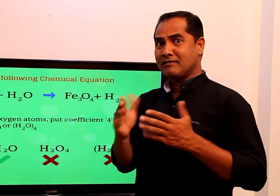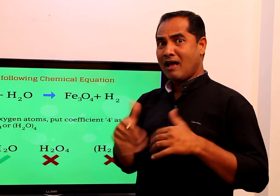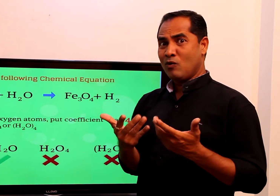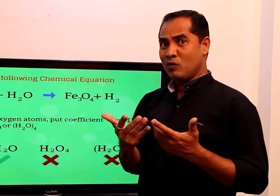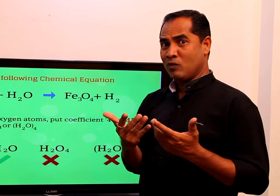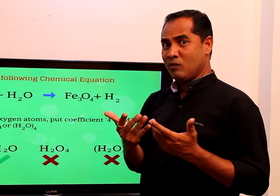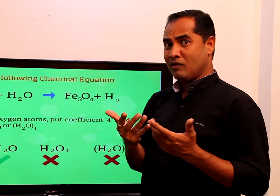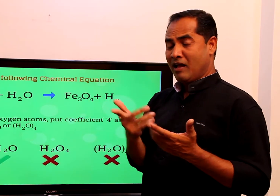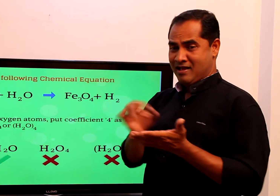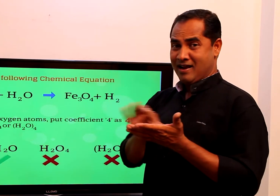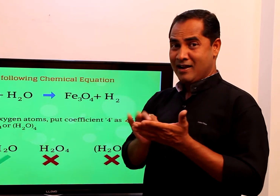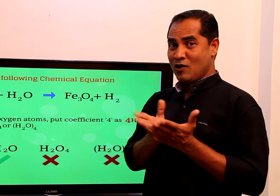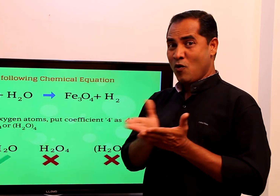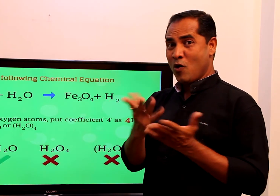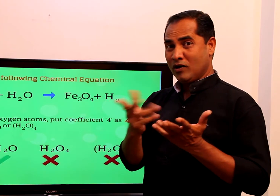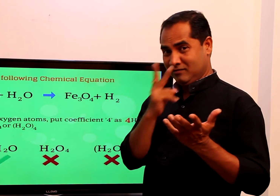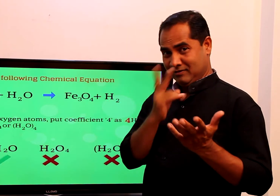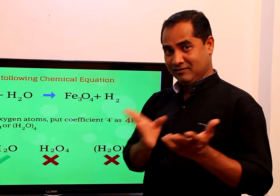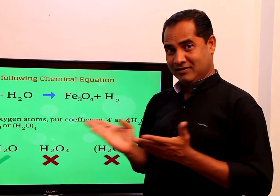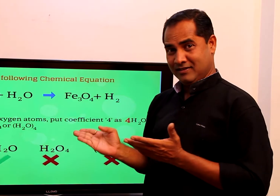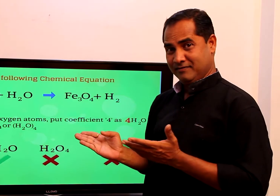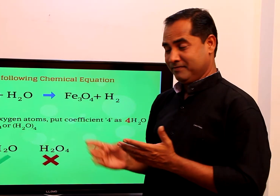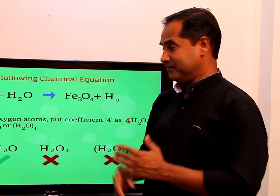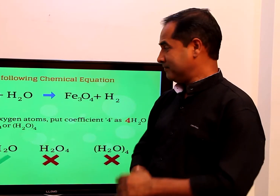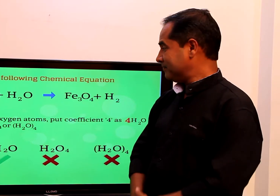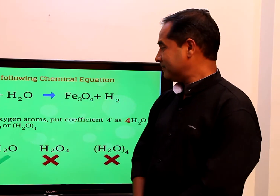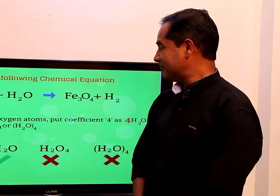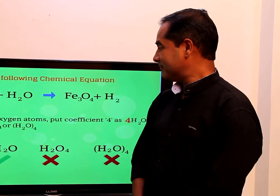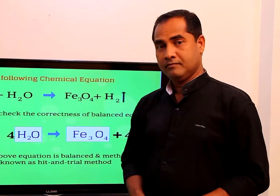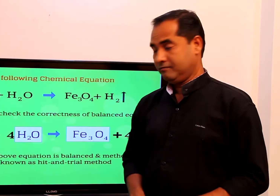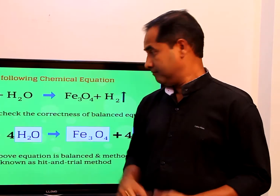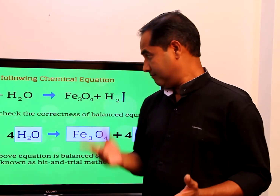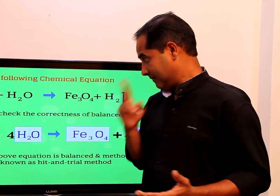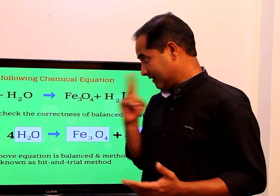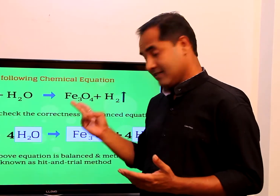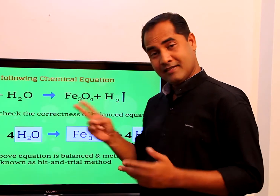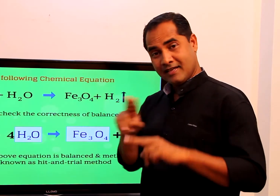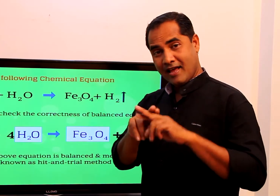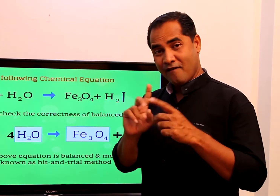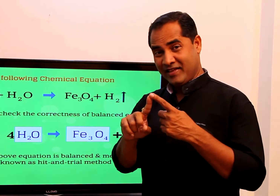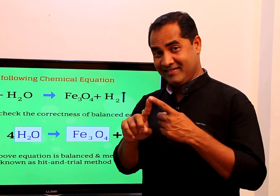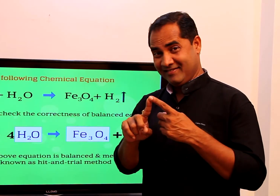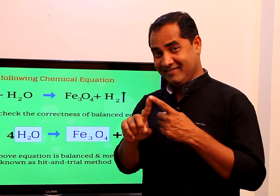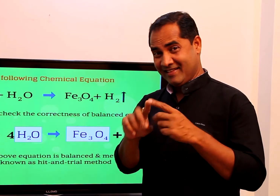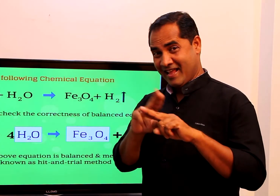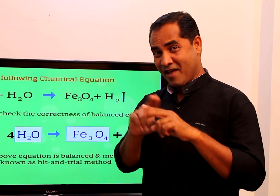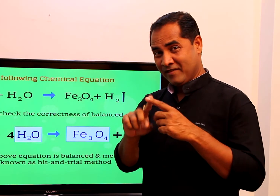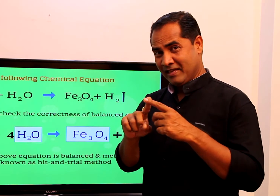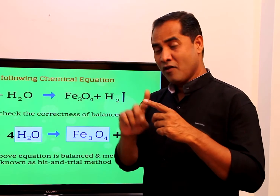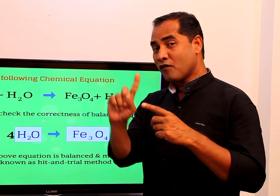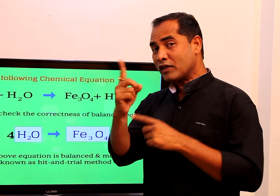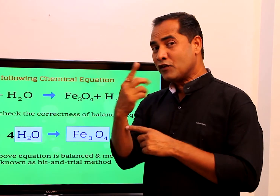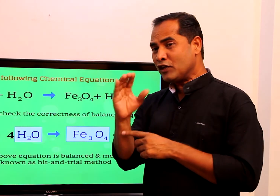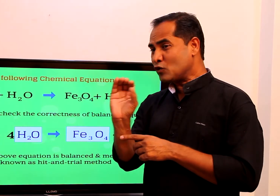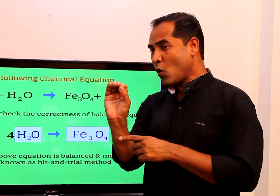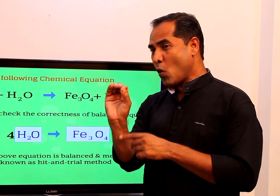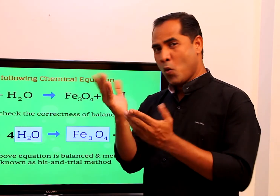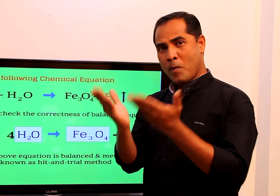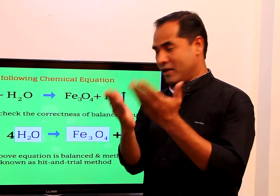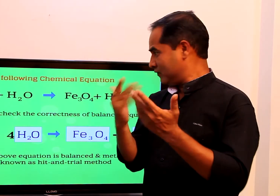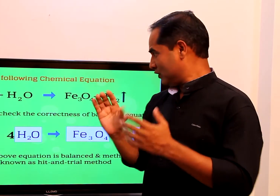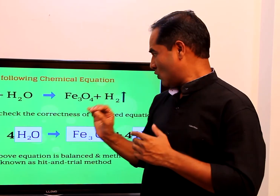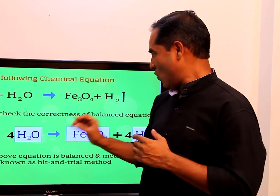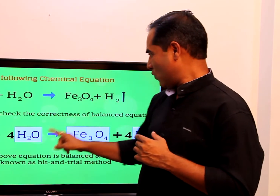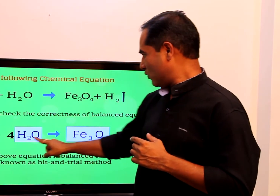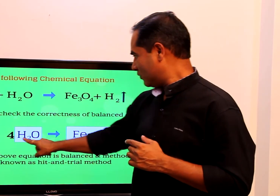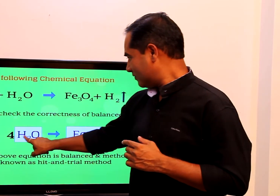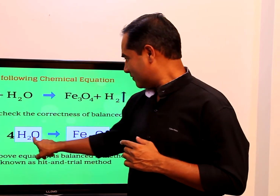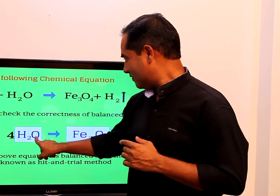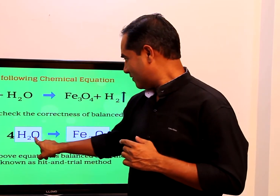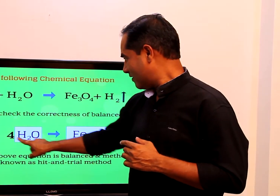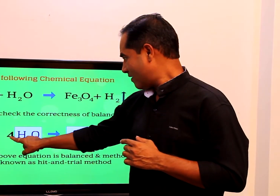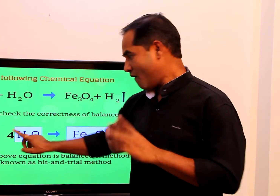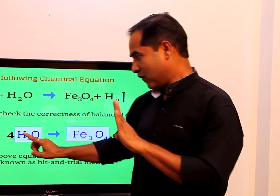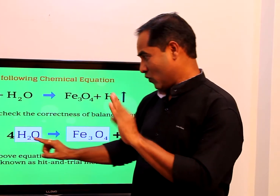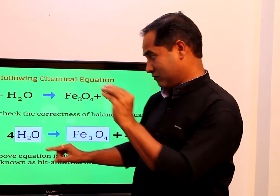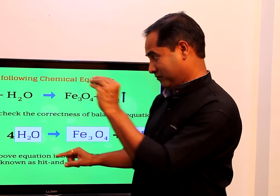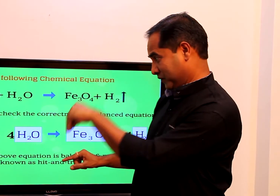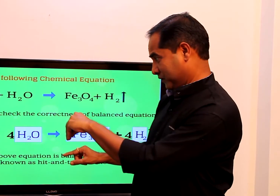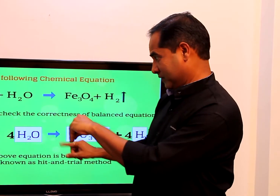have 1. So now, we would balance iron which is Fe, so oxygen was already